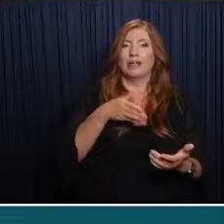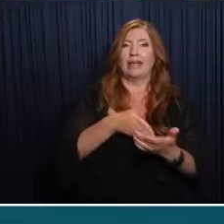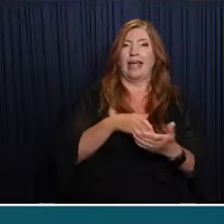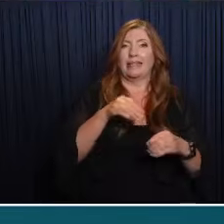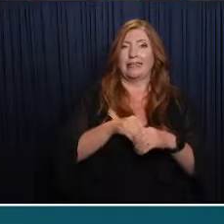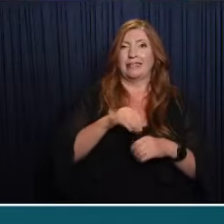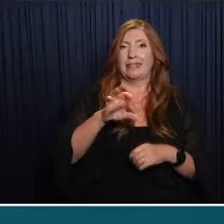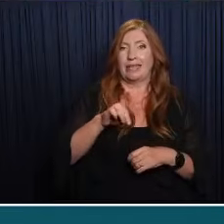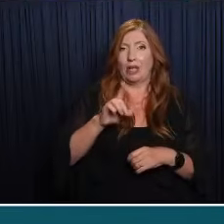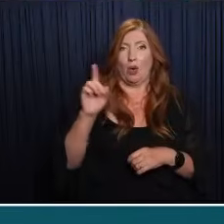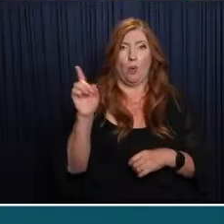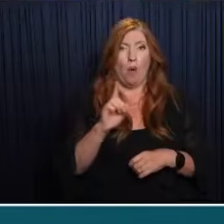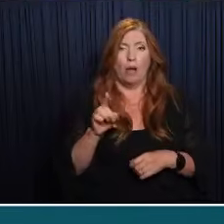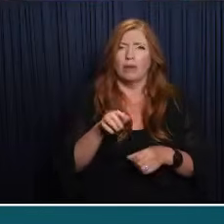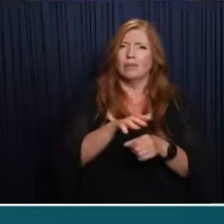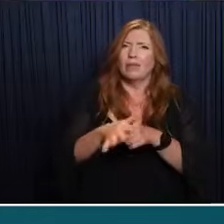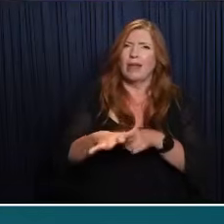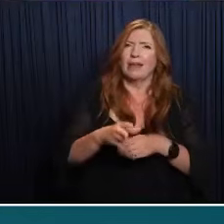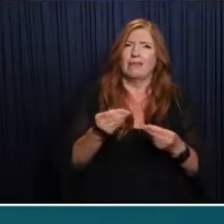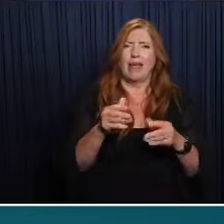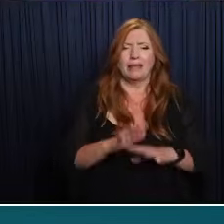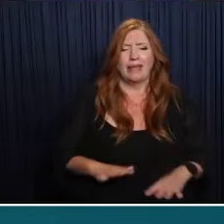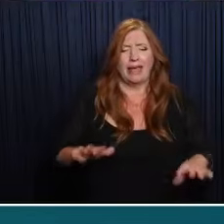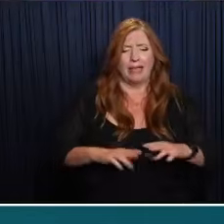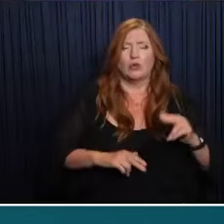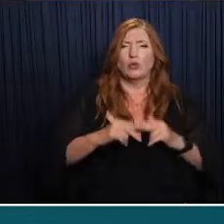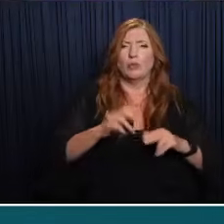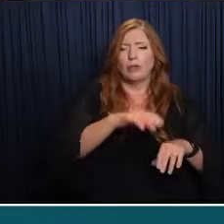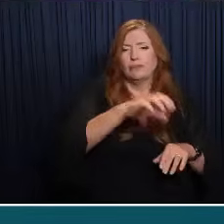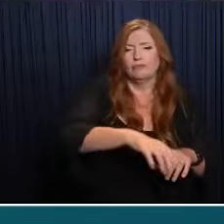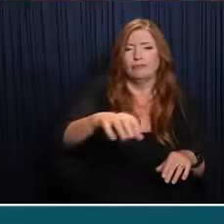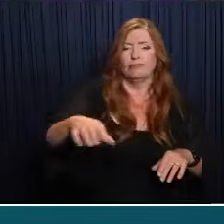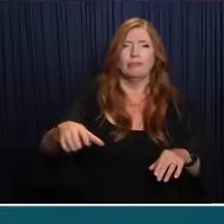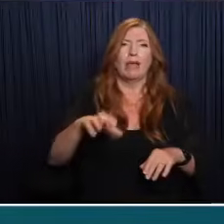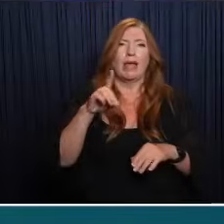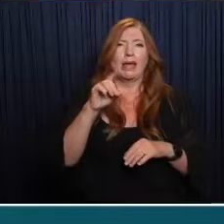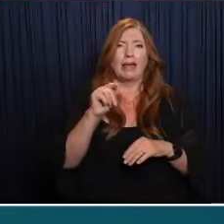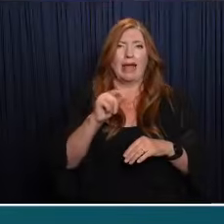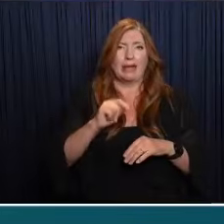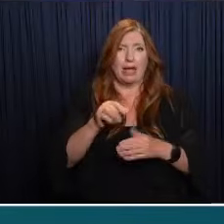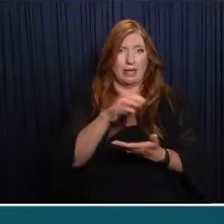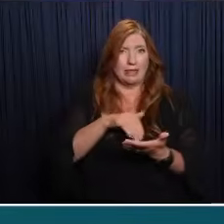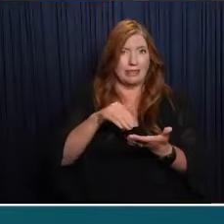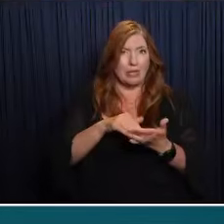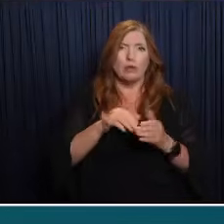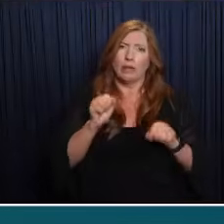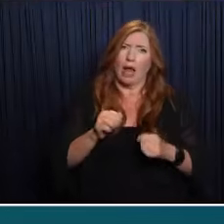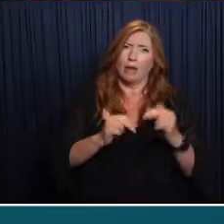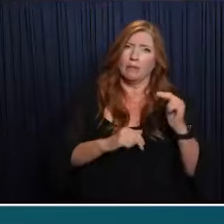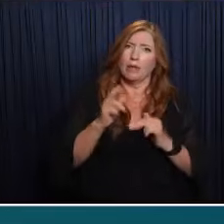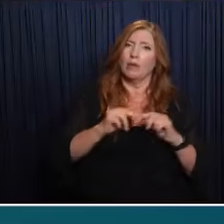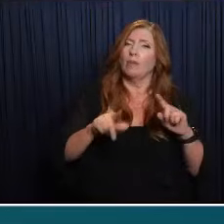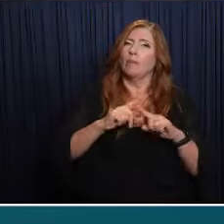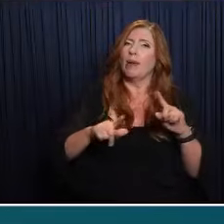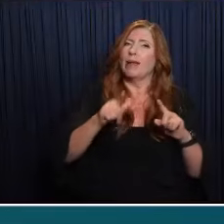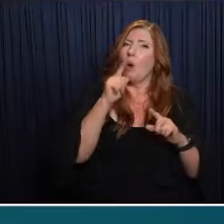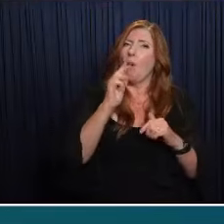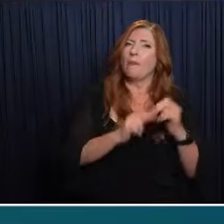I'M NOT AGAINST DATA CENTERS. THE CONSTITUENTS ARE AGAINST THEM.